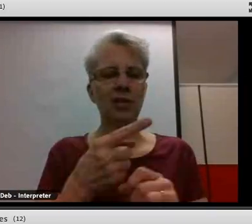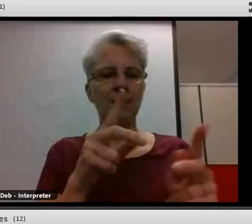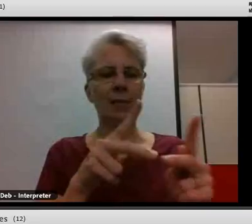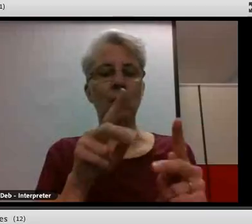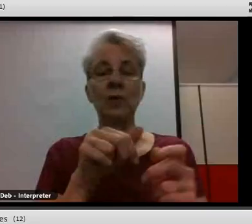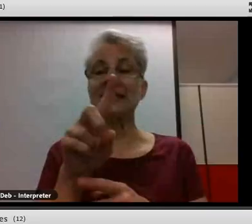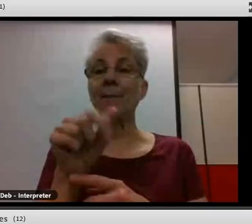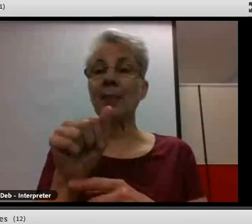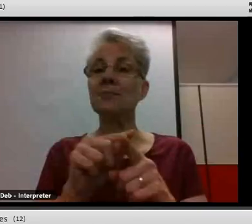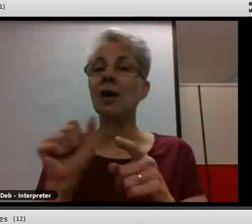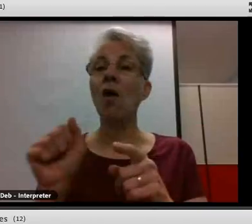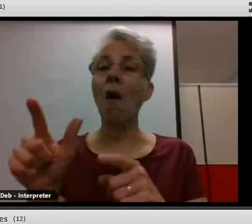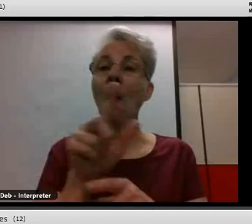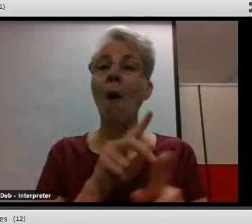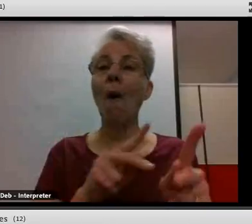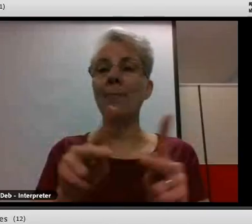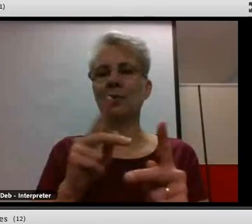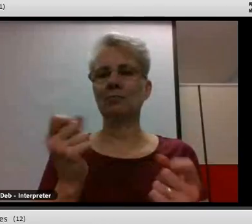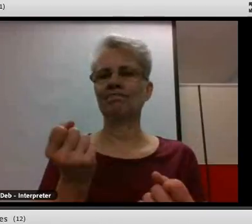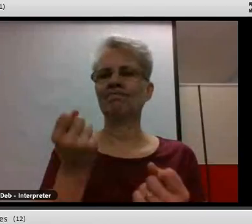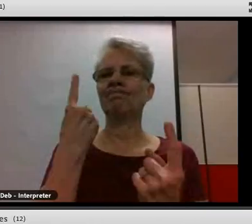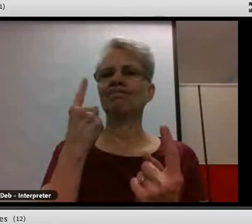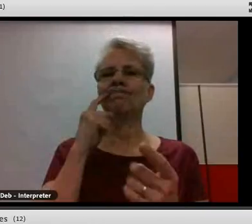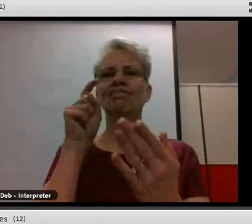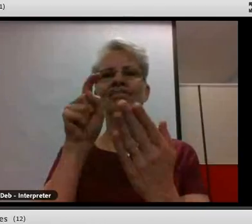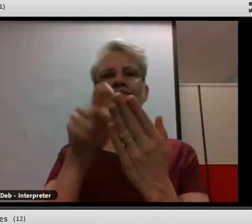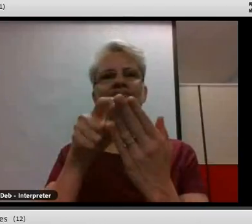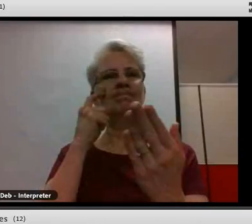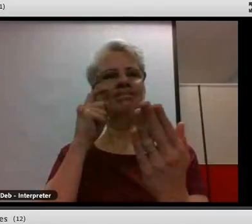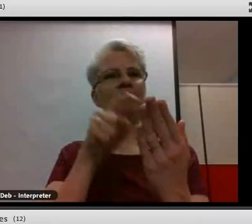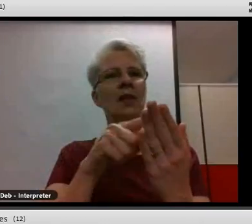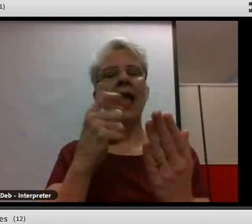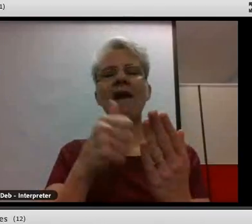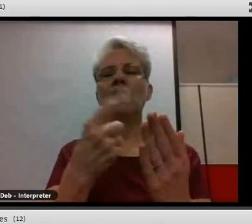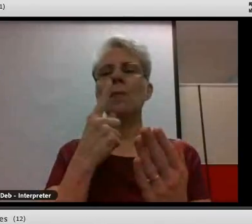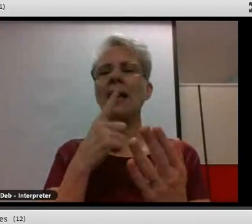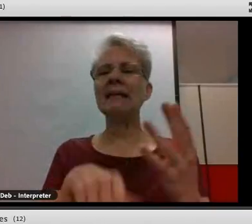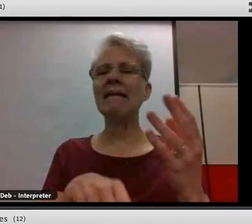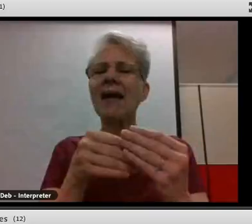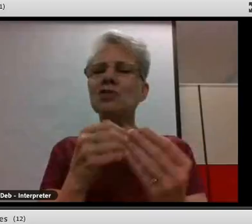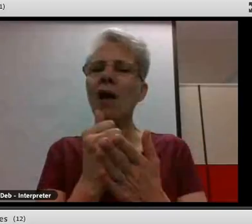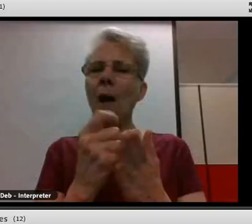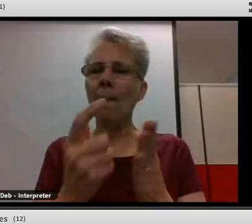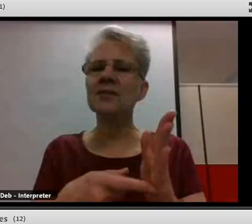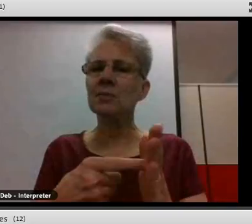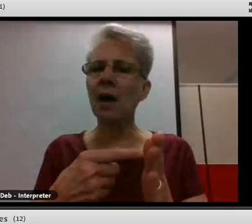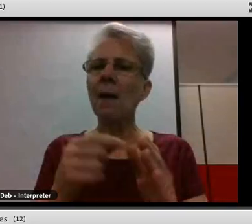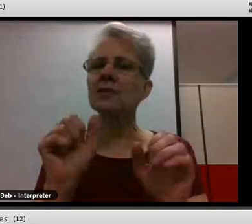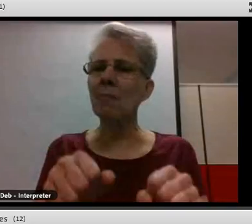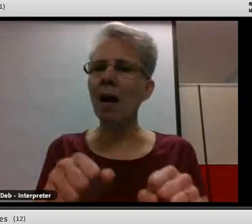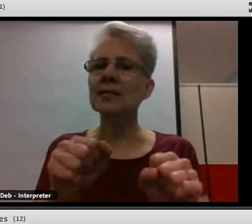or how technologies can help people with disabilities, that helps you to assist all users